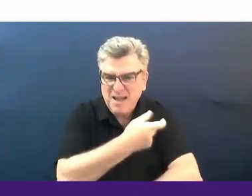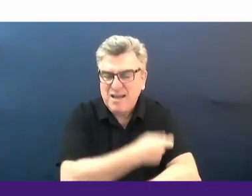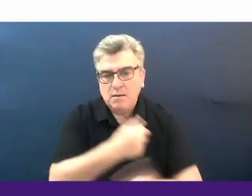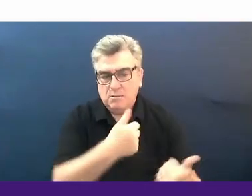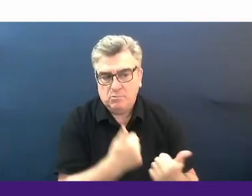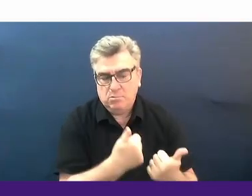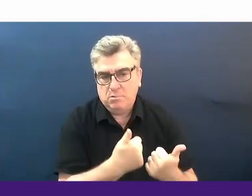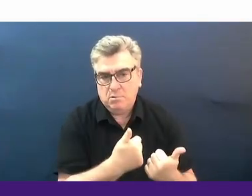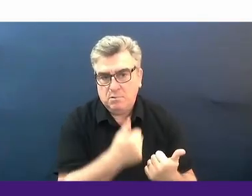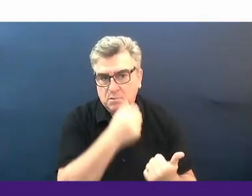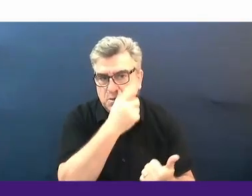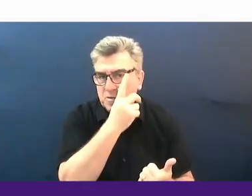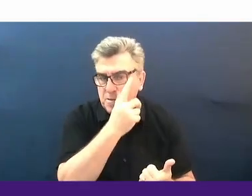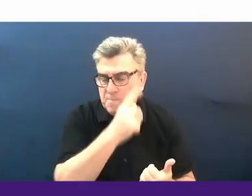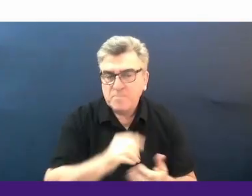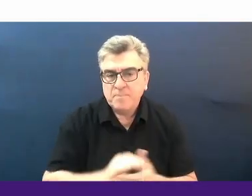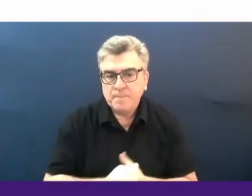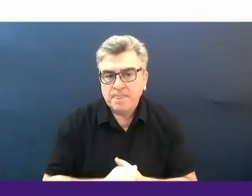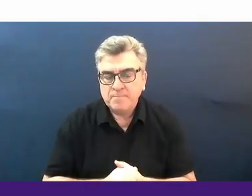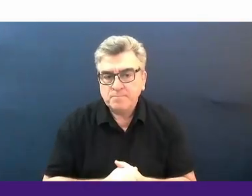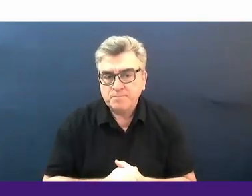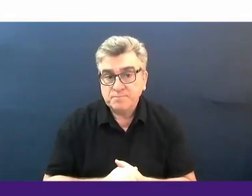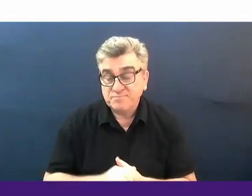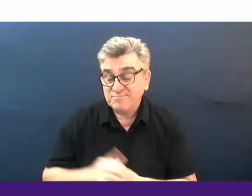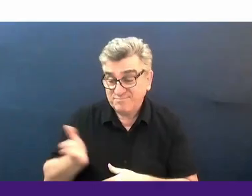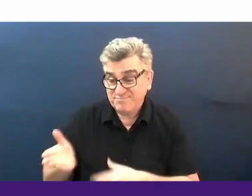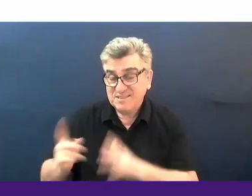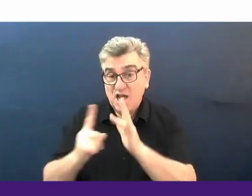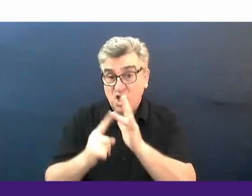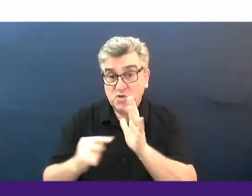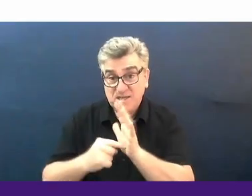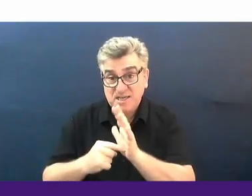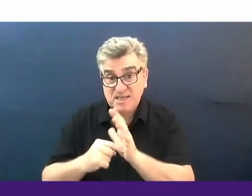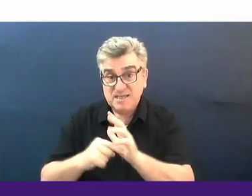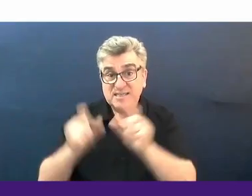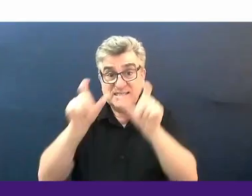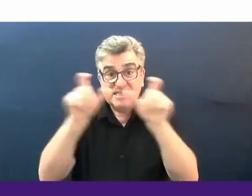the certificates that the occupational therapist provided for Sally. And this just helped build her